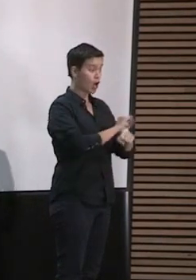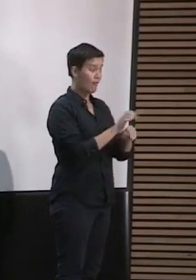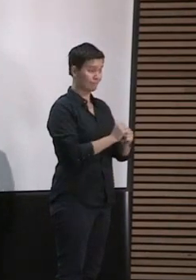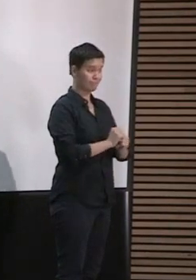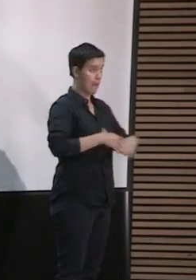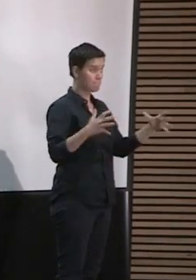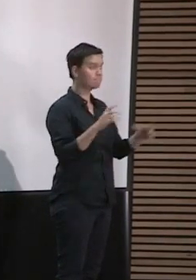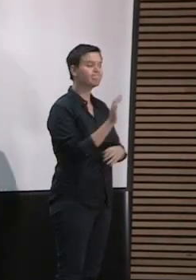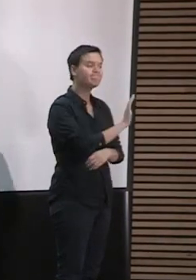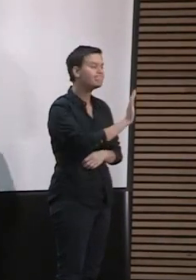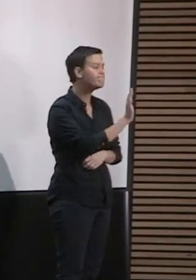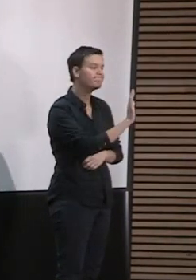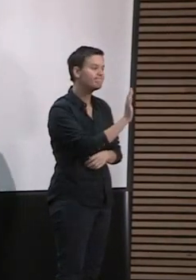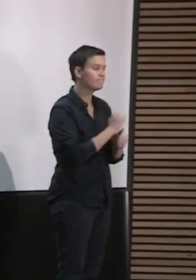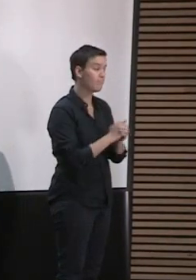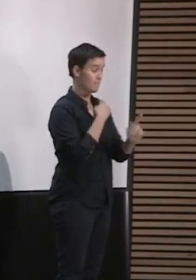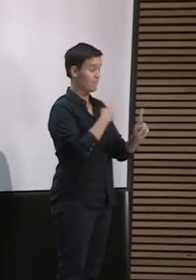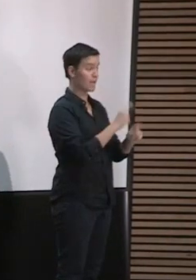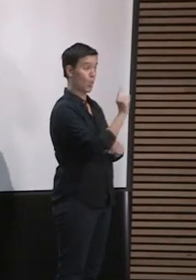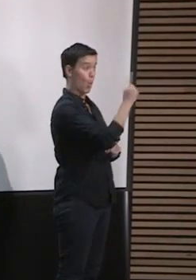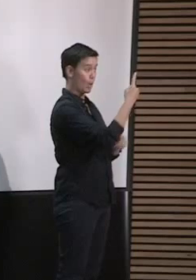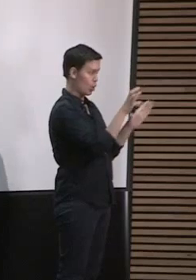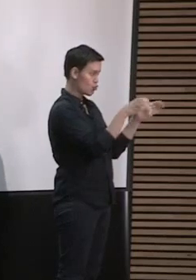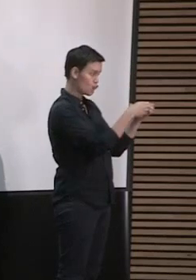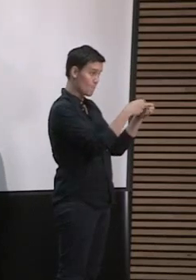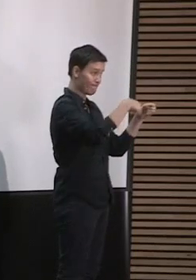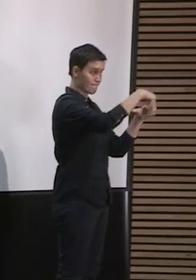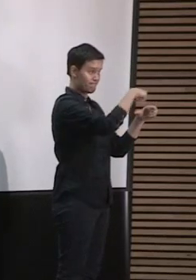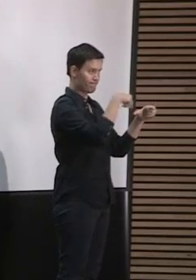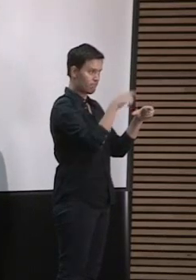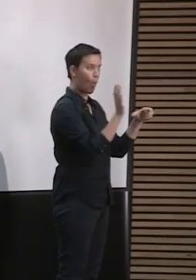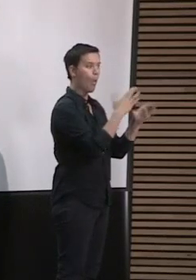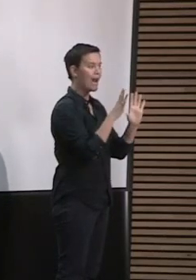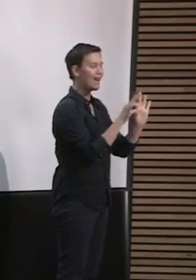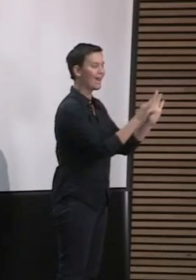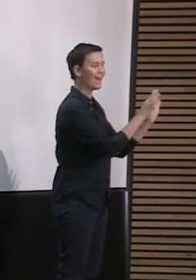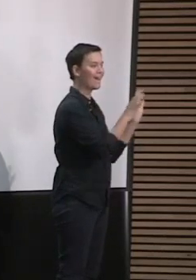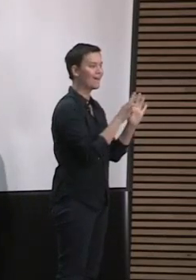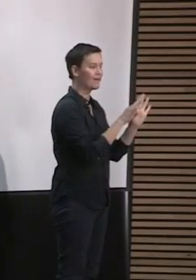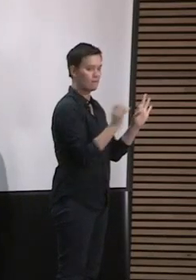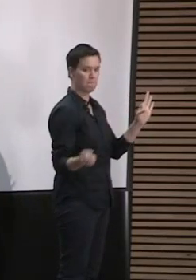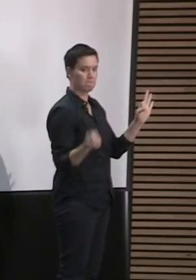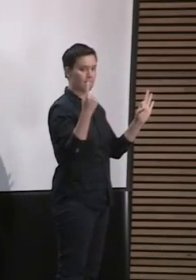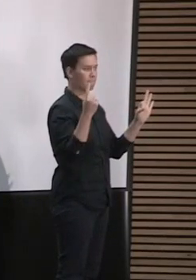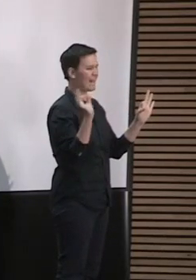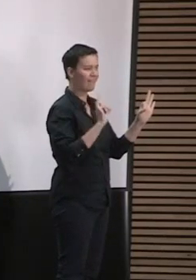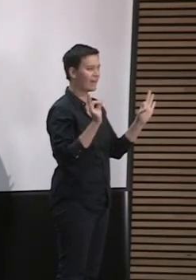thank you, Doctor Bloomfield. It is encouraging. At this stage were not seeing a community cases. We not seeing